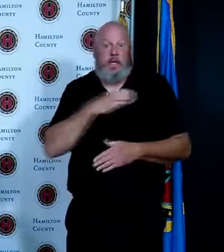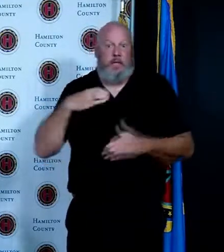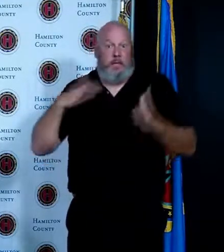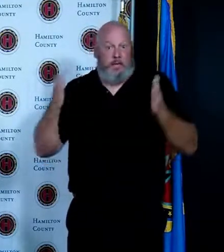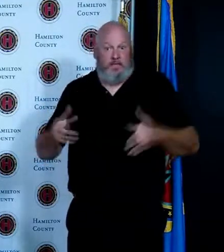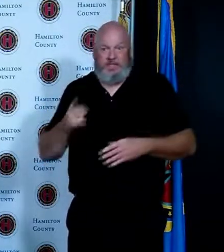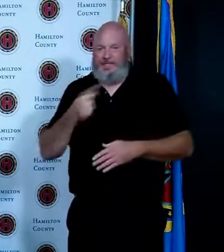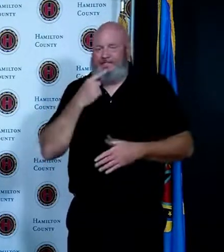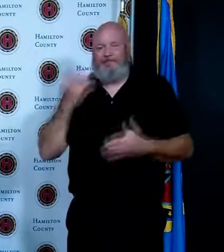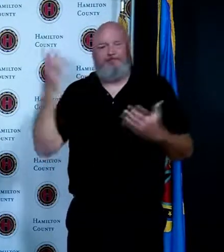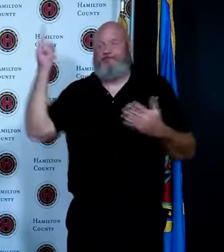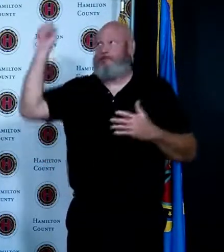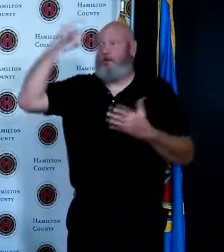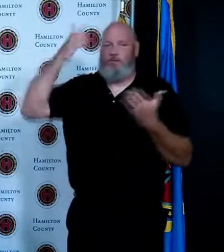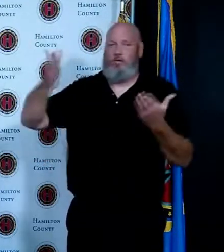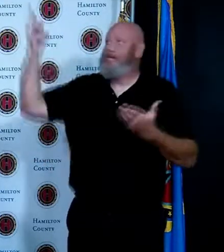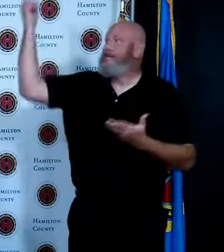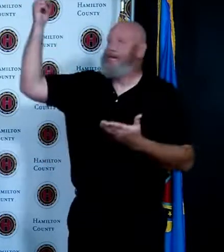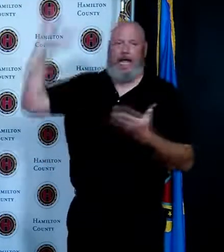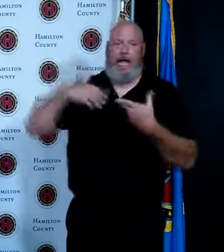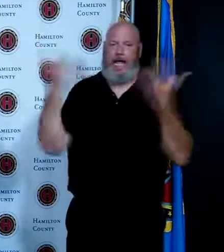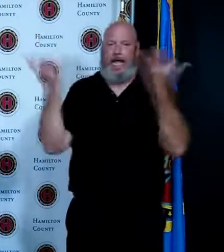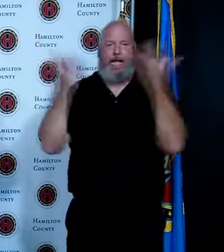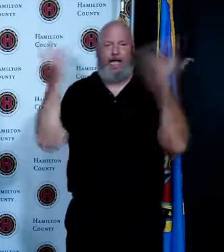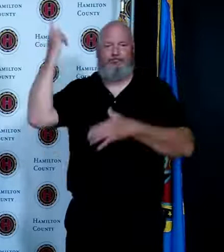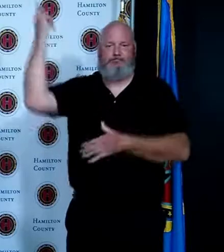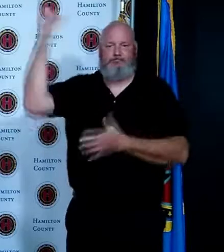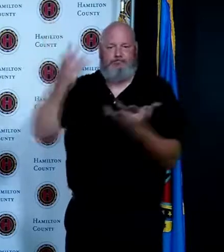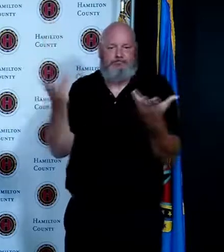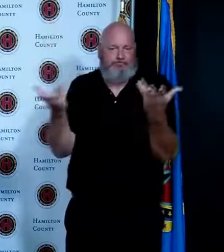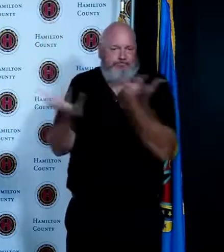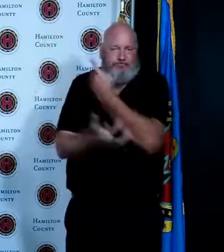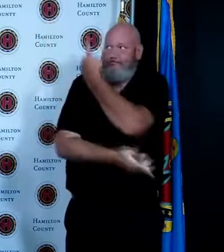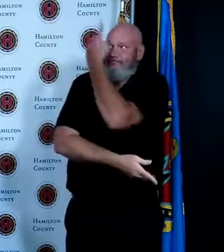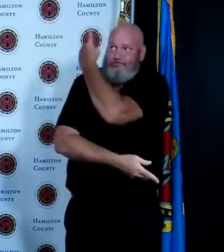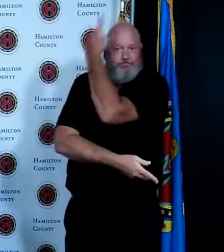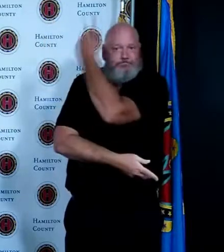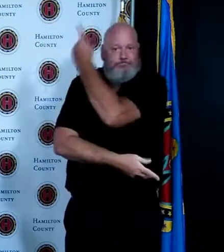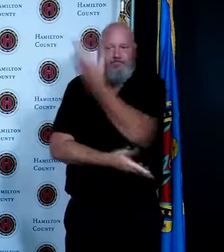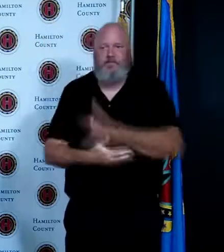do but I this is a serious step I will tell you that there were a lot of